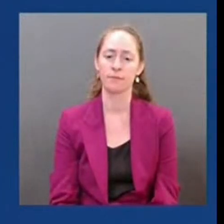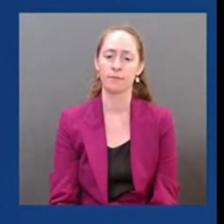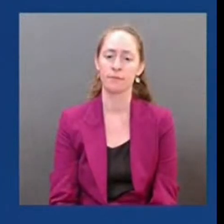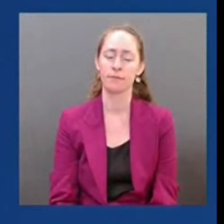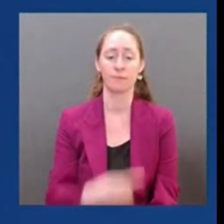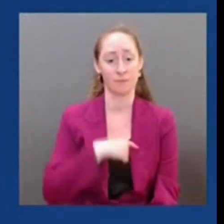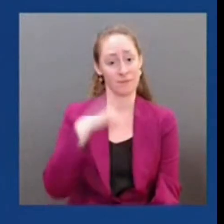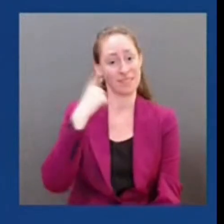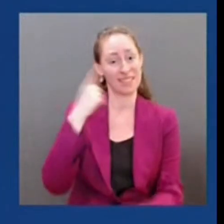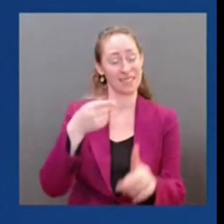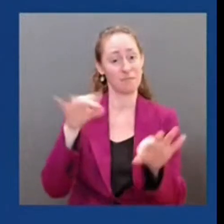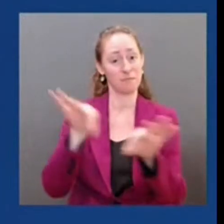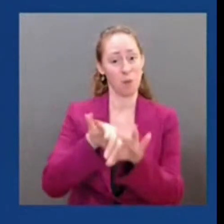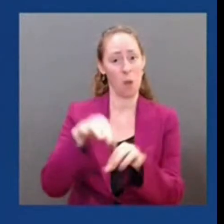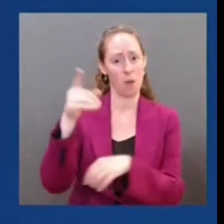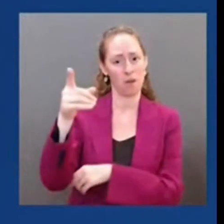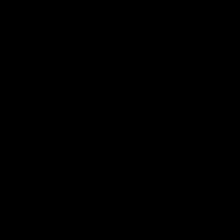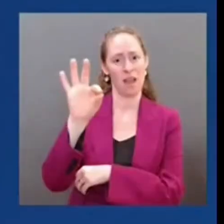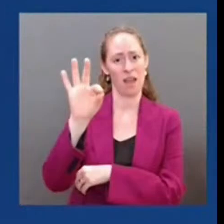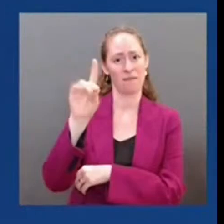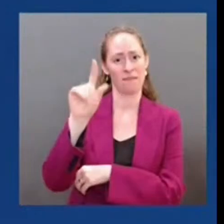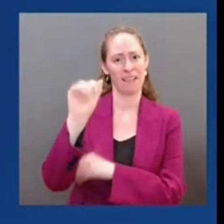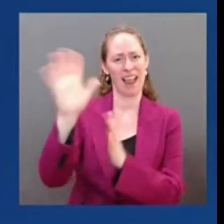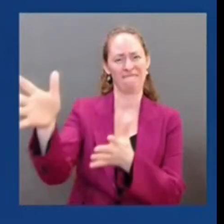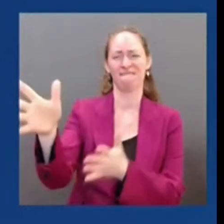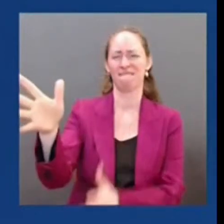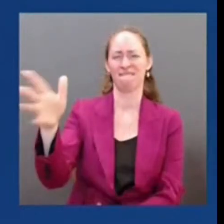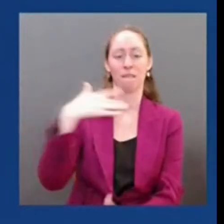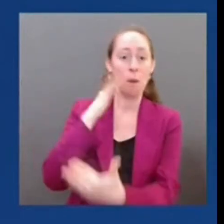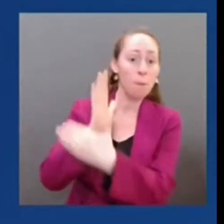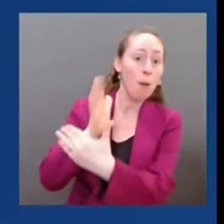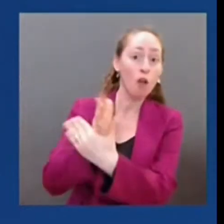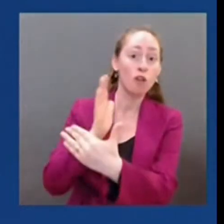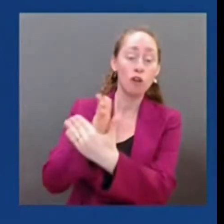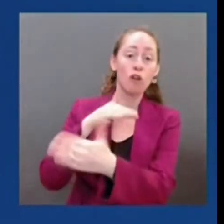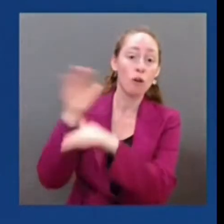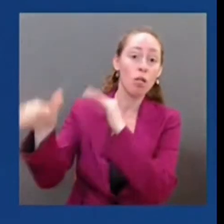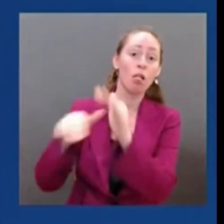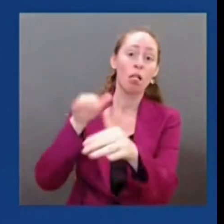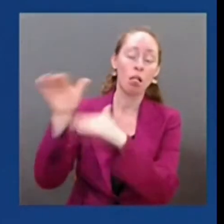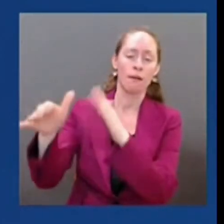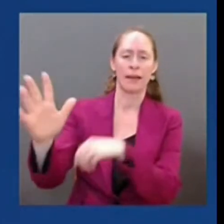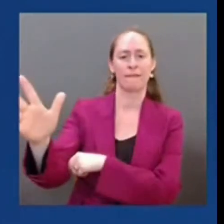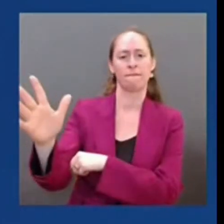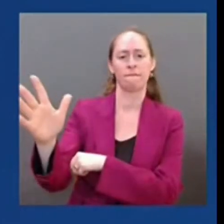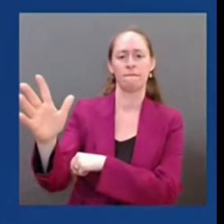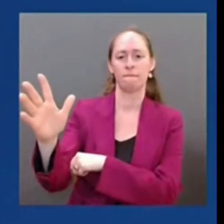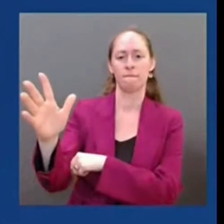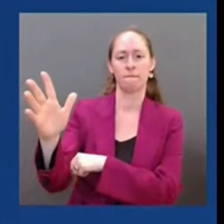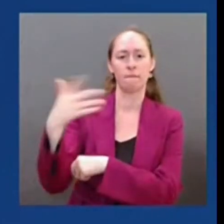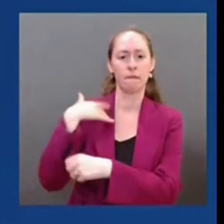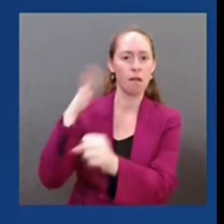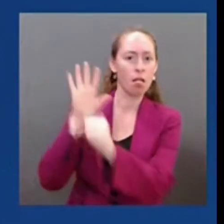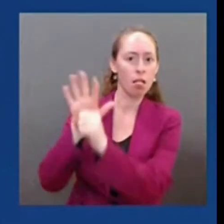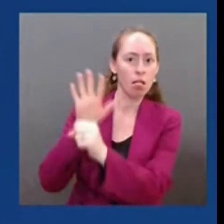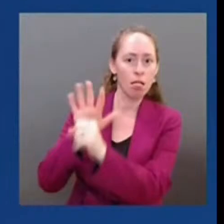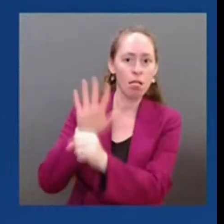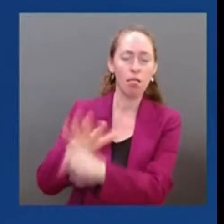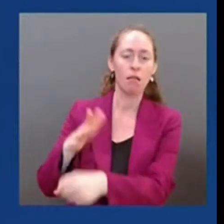WANT TO LEAVE THE FDA TO DO